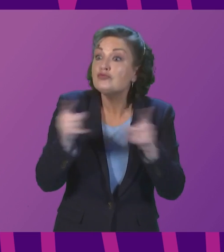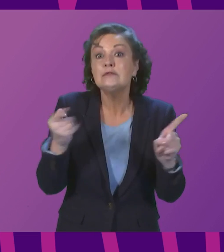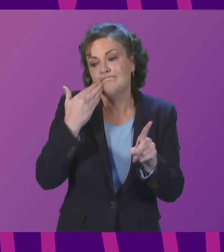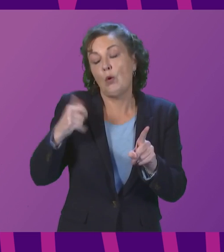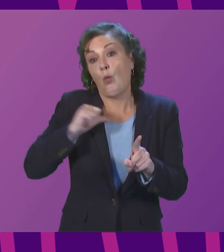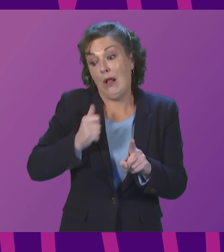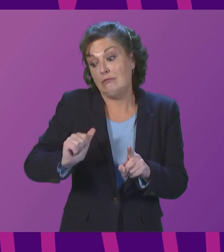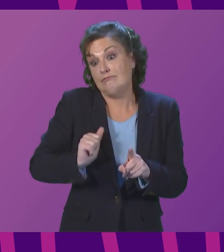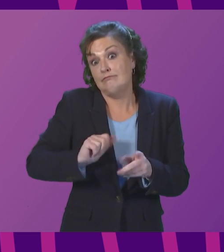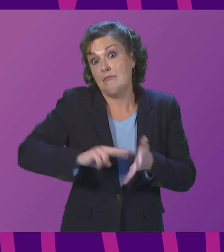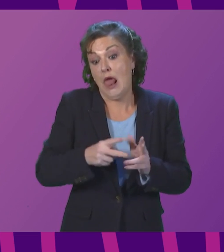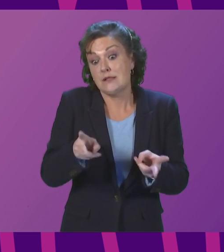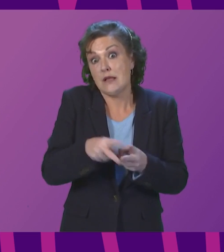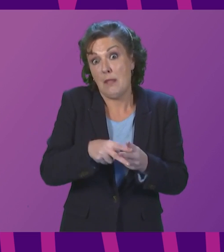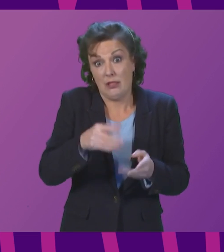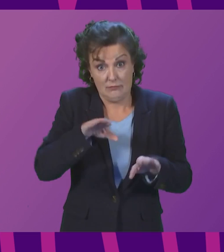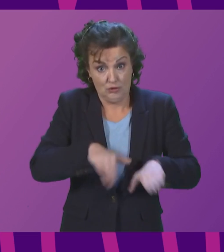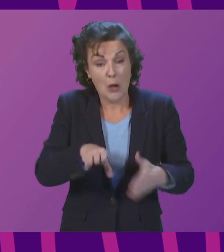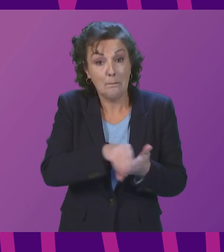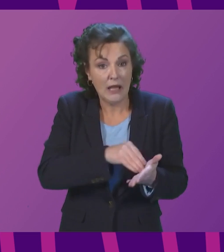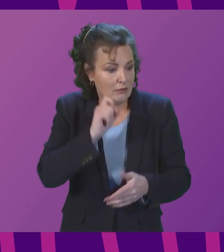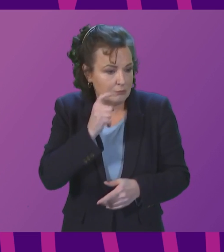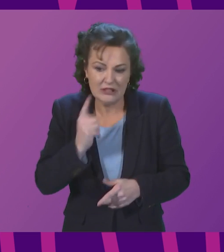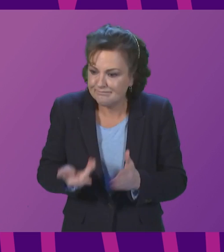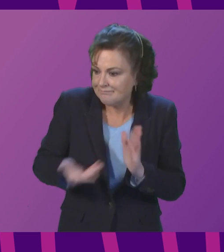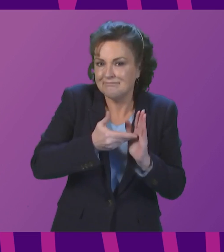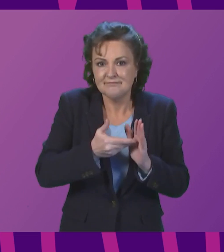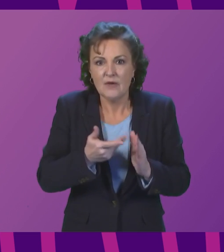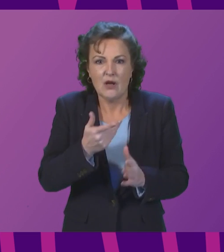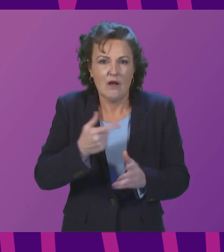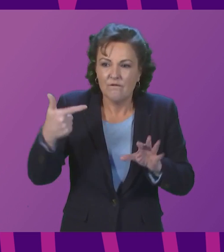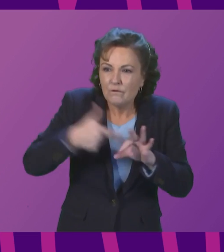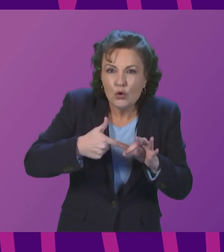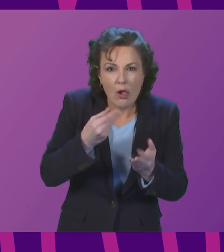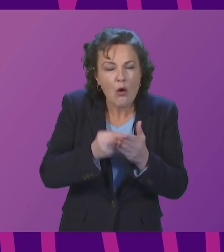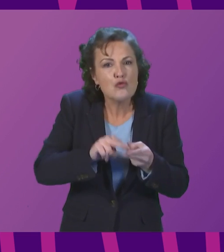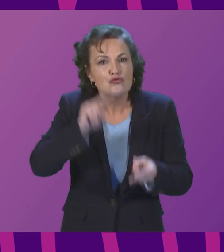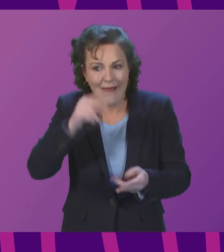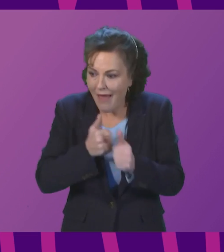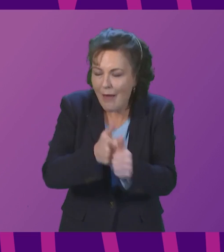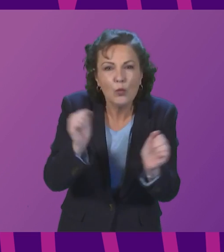already taken action to help people with the cost of winter and rising fuel costs.